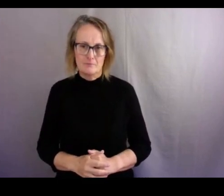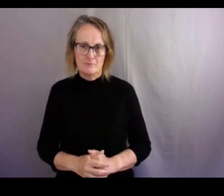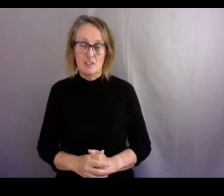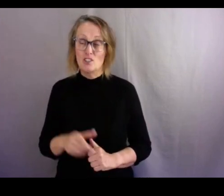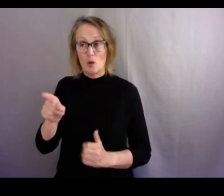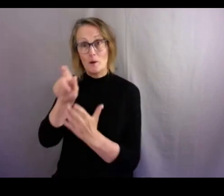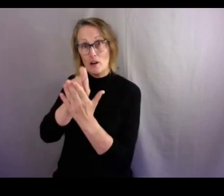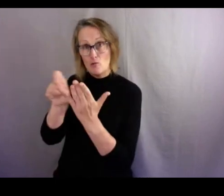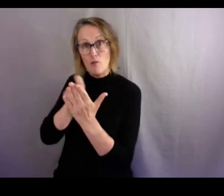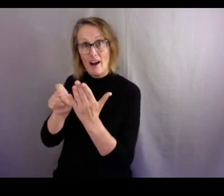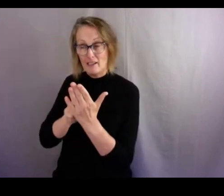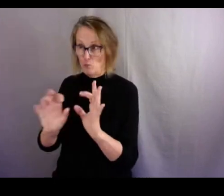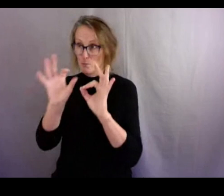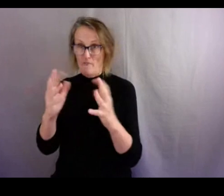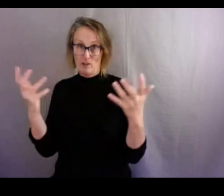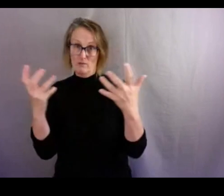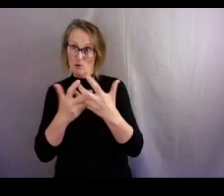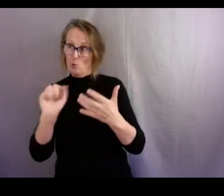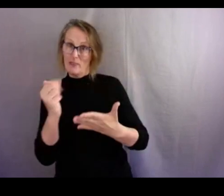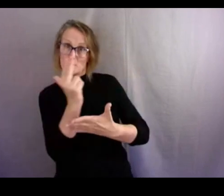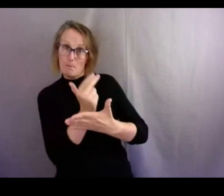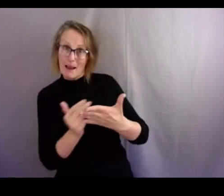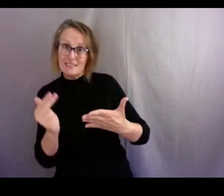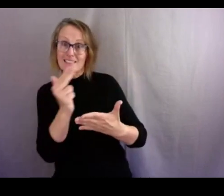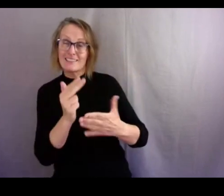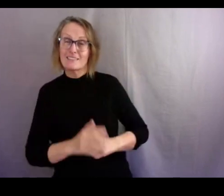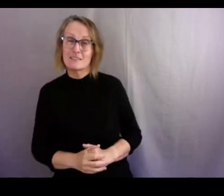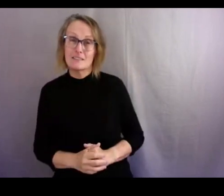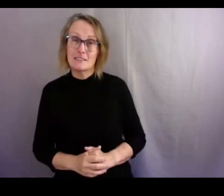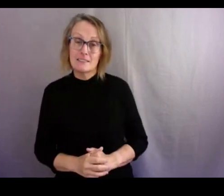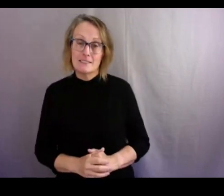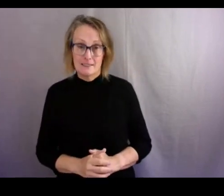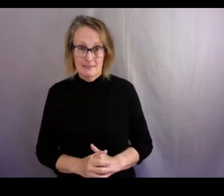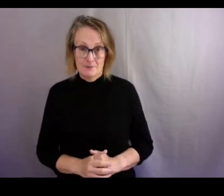Claiming he's not a writer, and even though he wanted to be published, Paul Gauguin choose a form